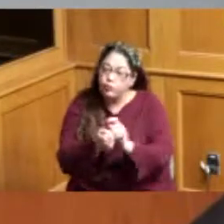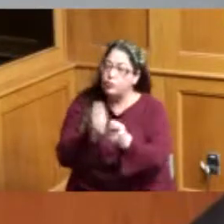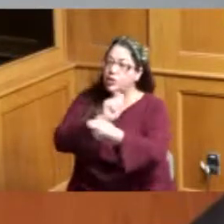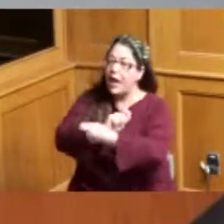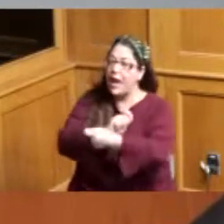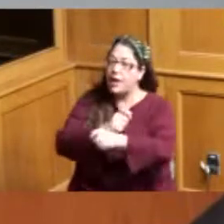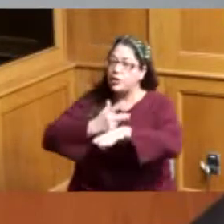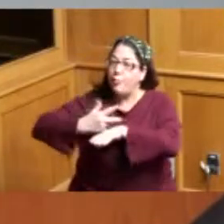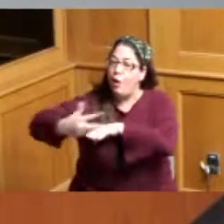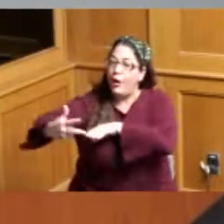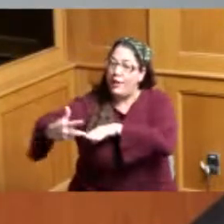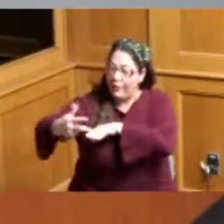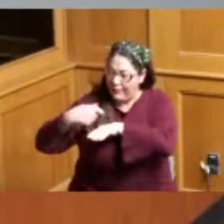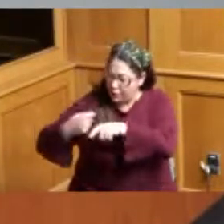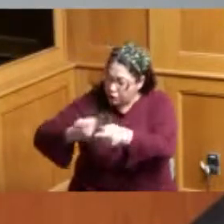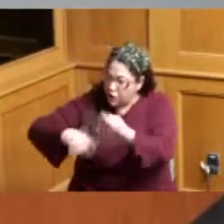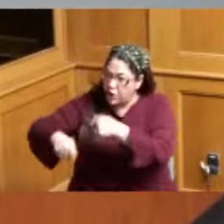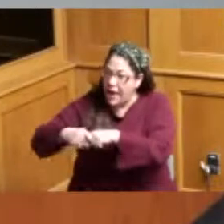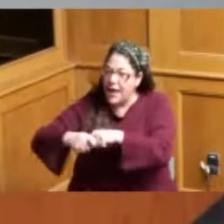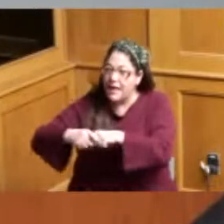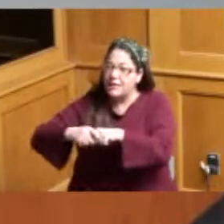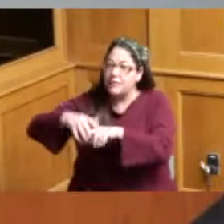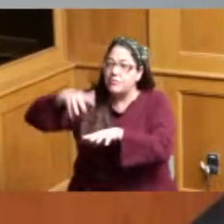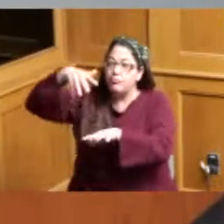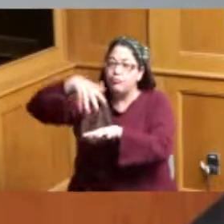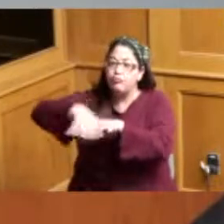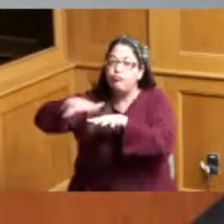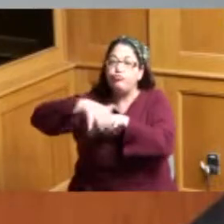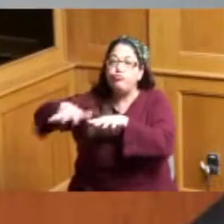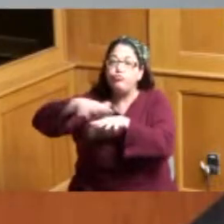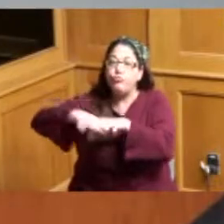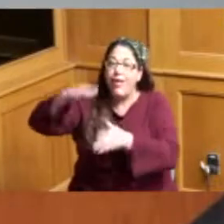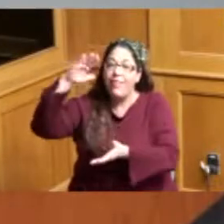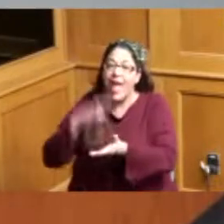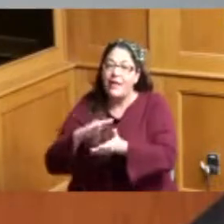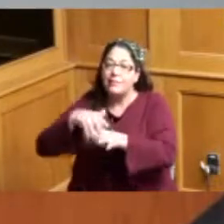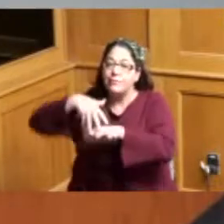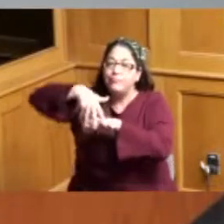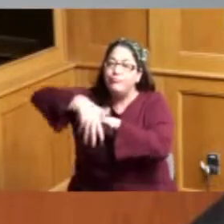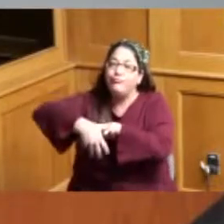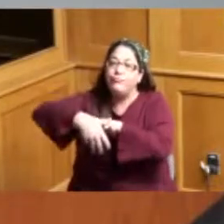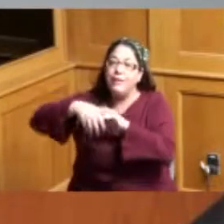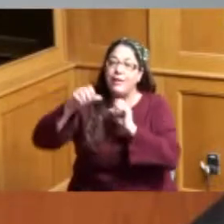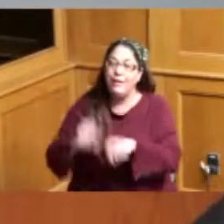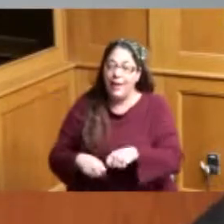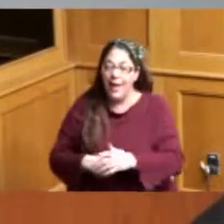lots so that there is less runoff going into the system to begin with so whether that is culverts